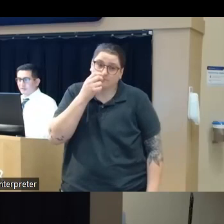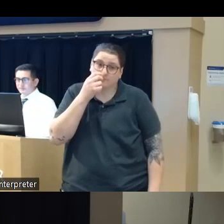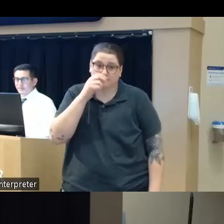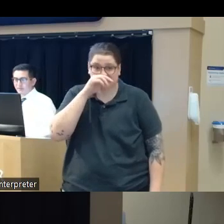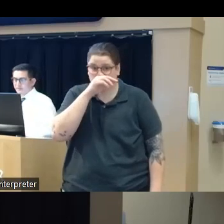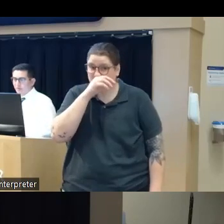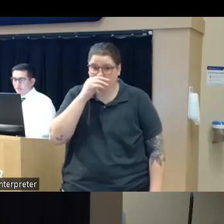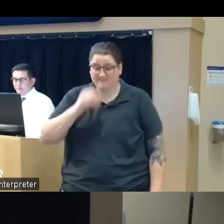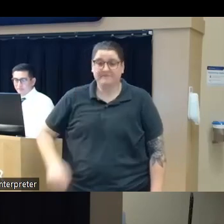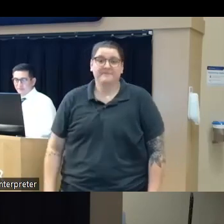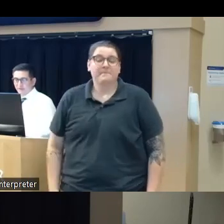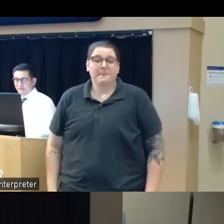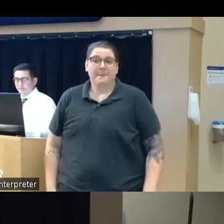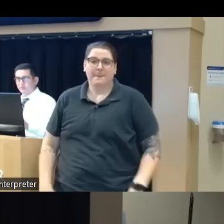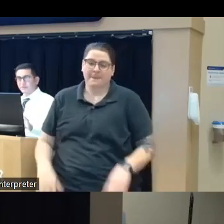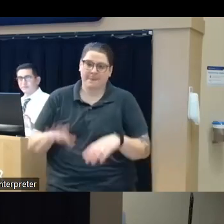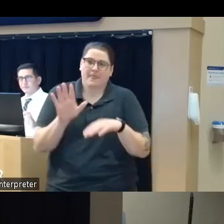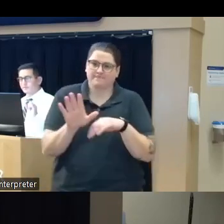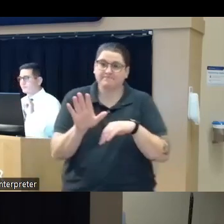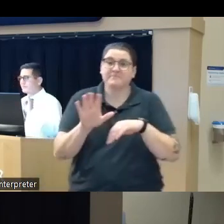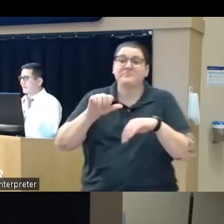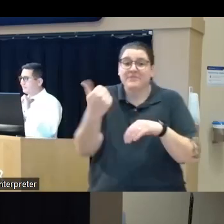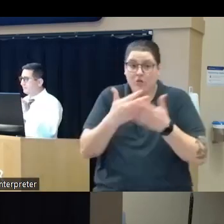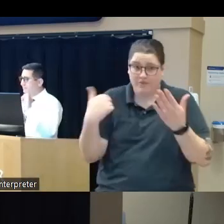and then I'll say I'll say all of this with a caveat so the other thing we did since we scanned